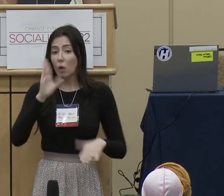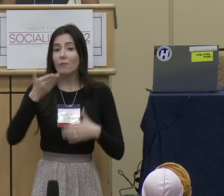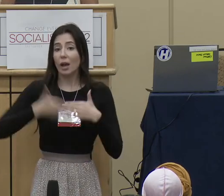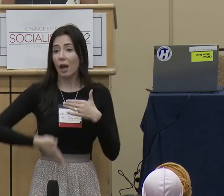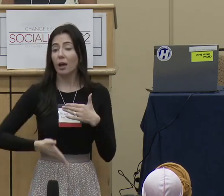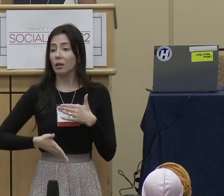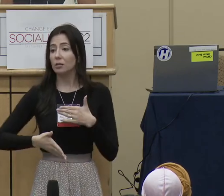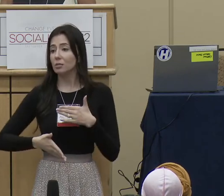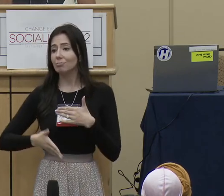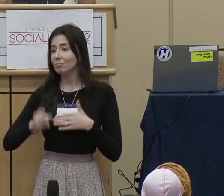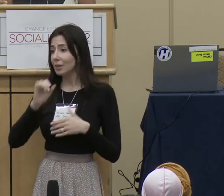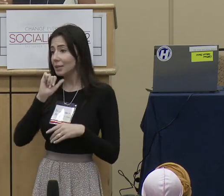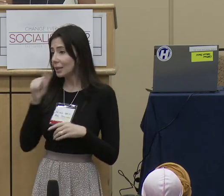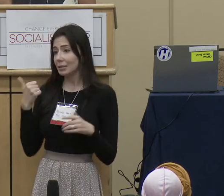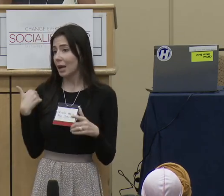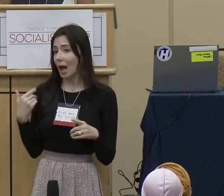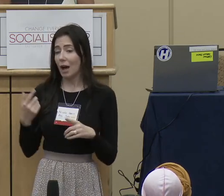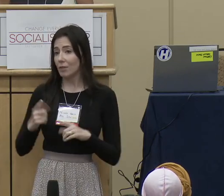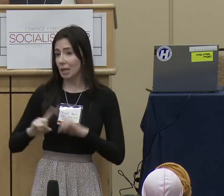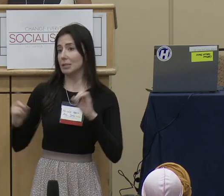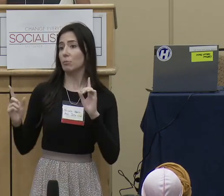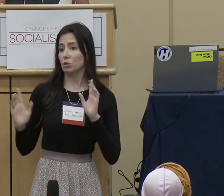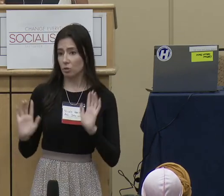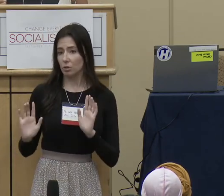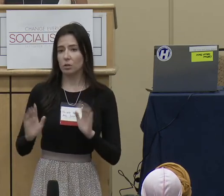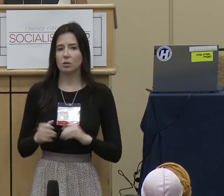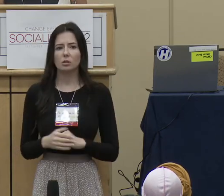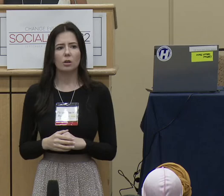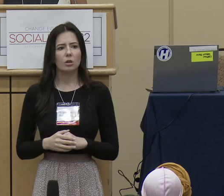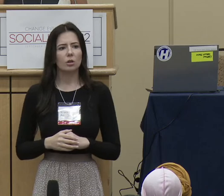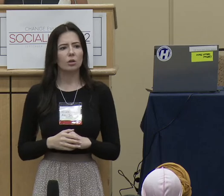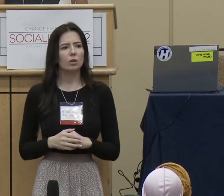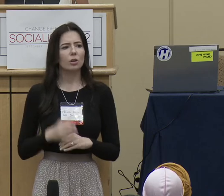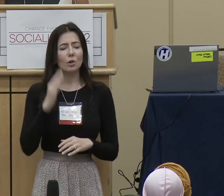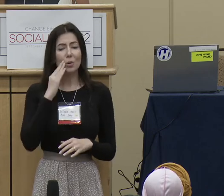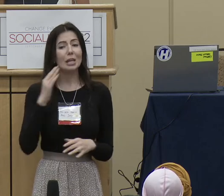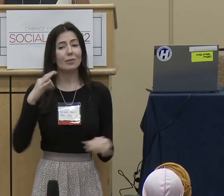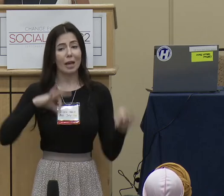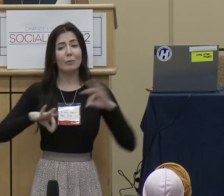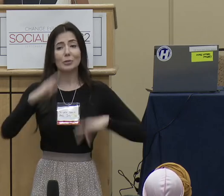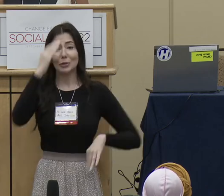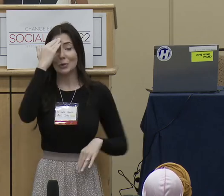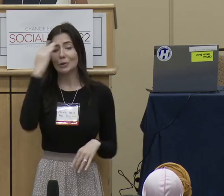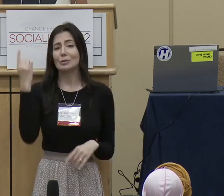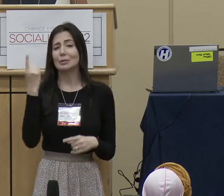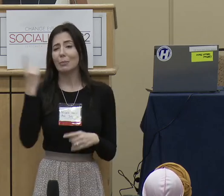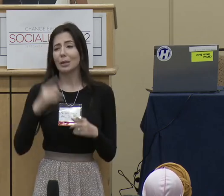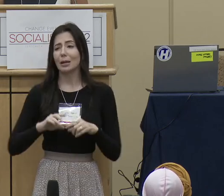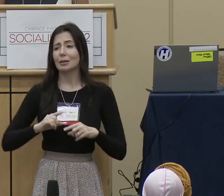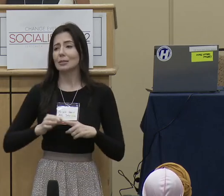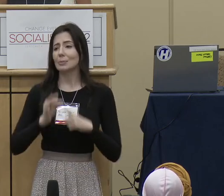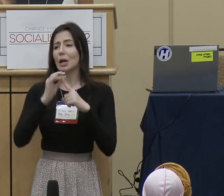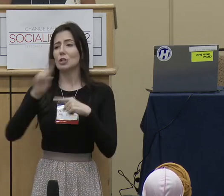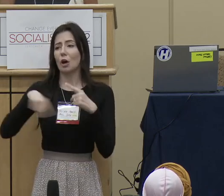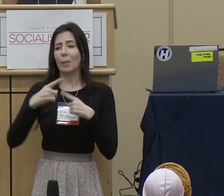pretty much has an end , so capitalism is no different. But even the capitalists know that there's something special